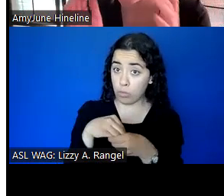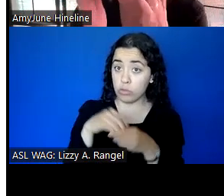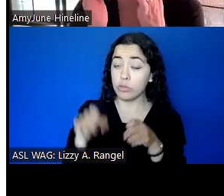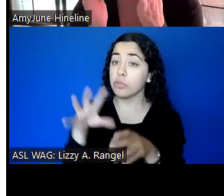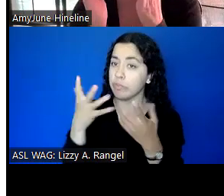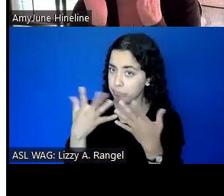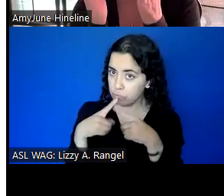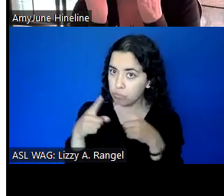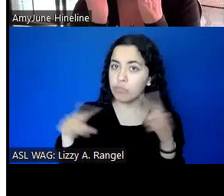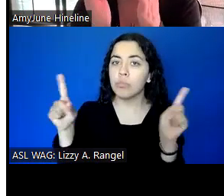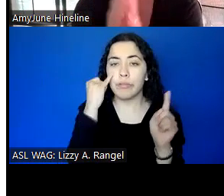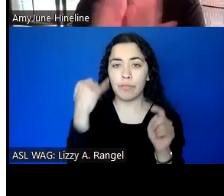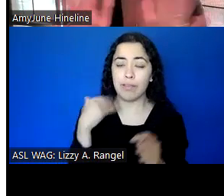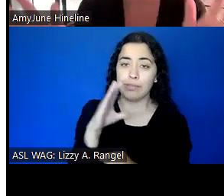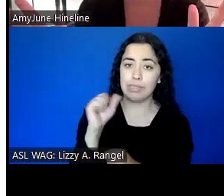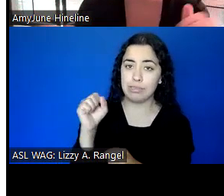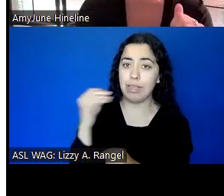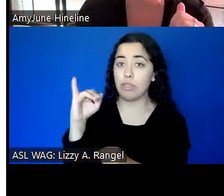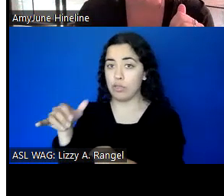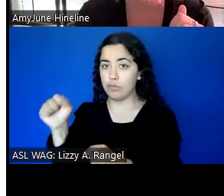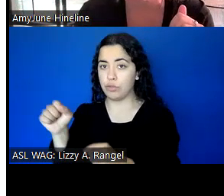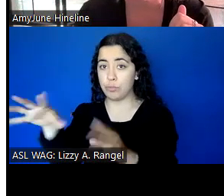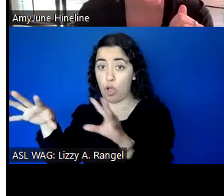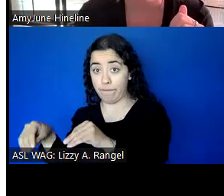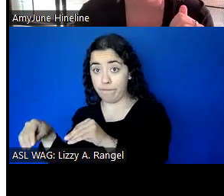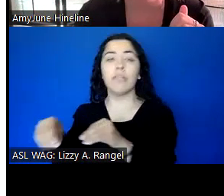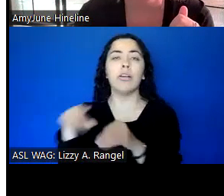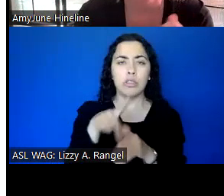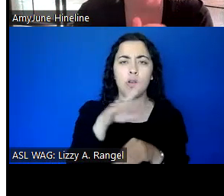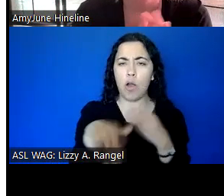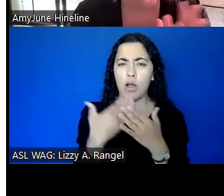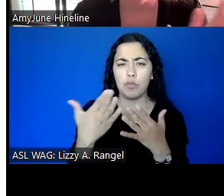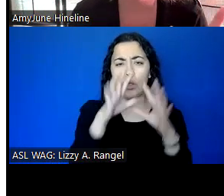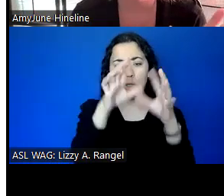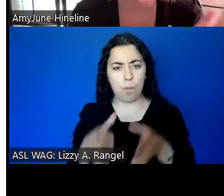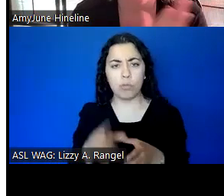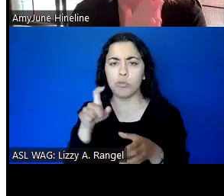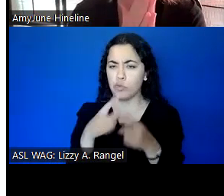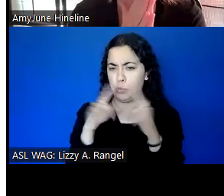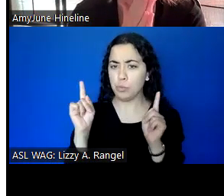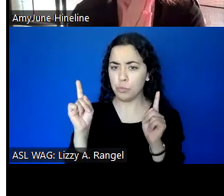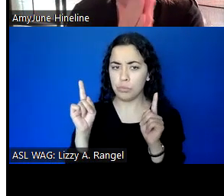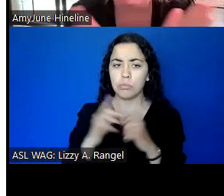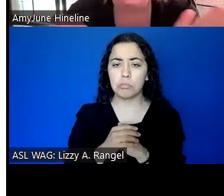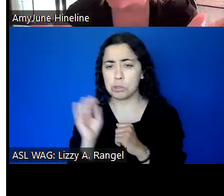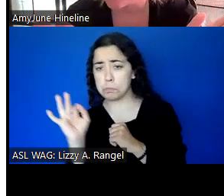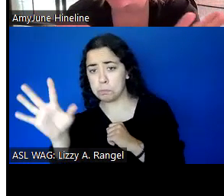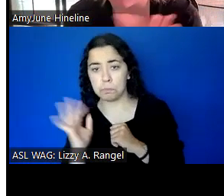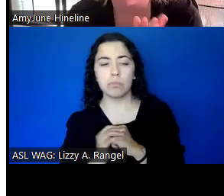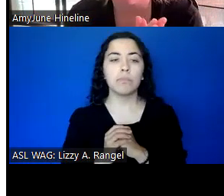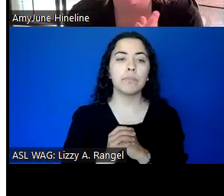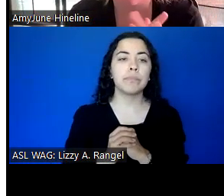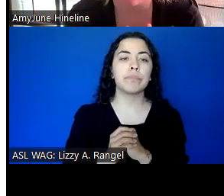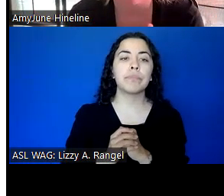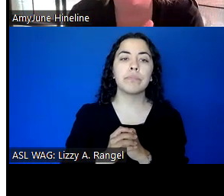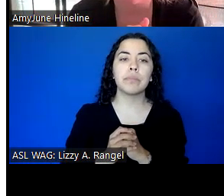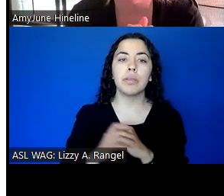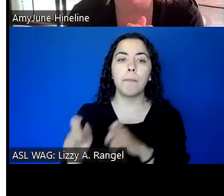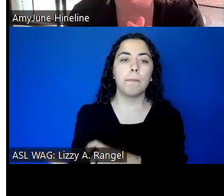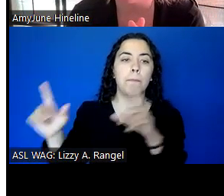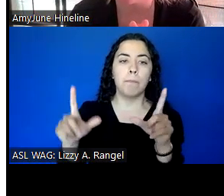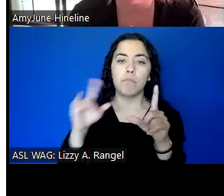correct information is exposed to our screen readers. You can use HTML and WAI-ARIA. They